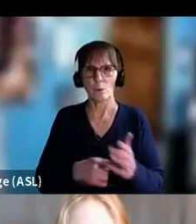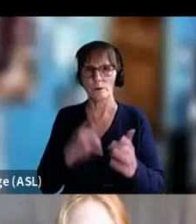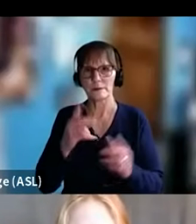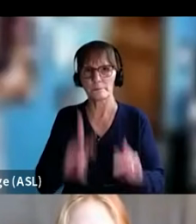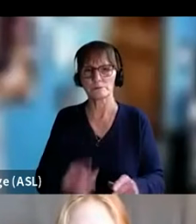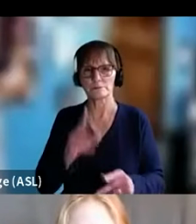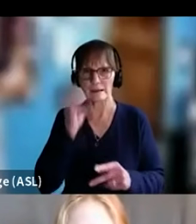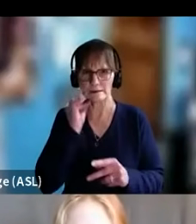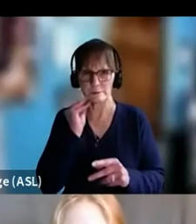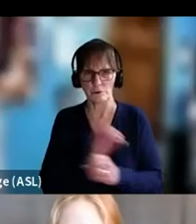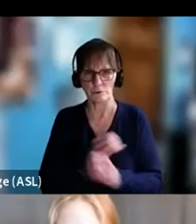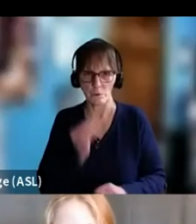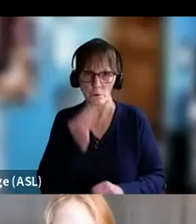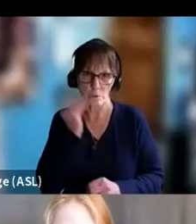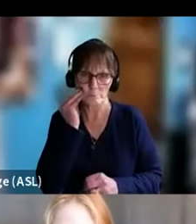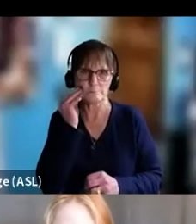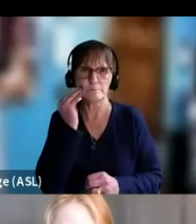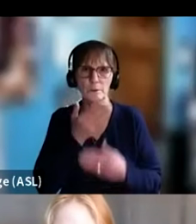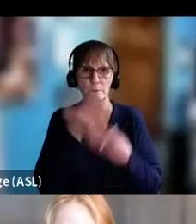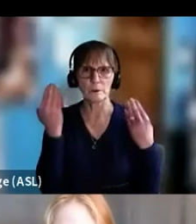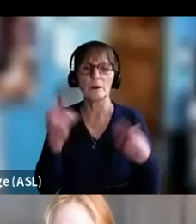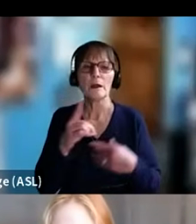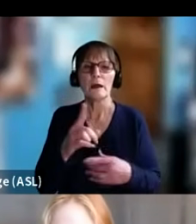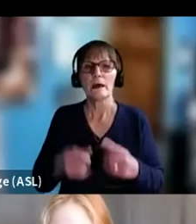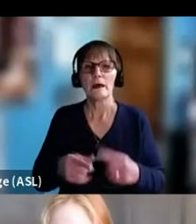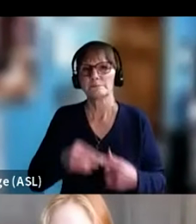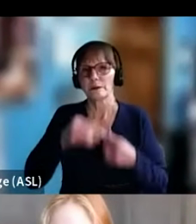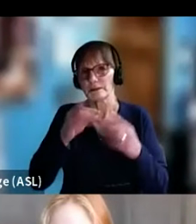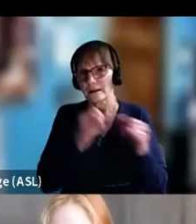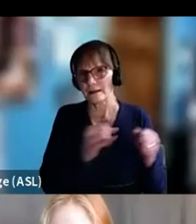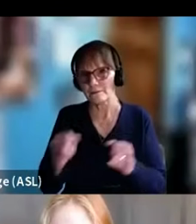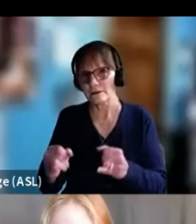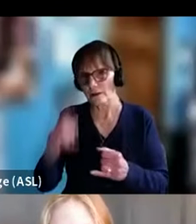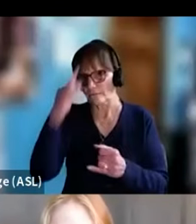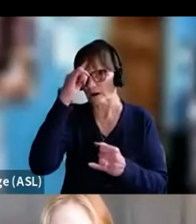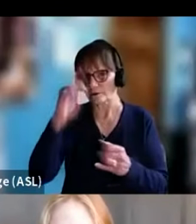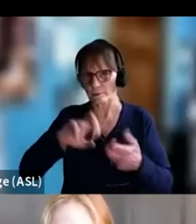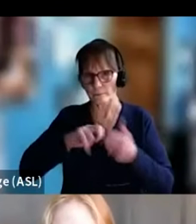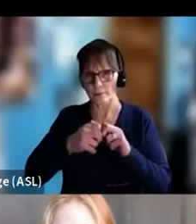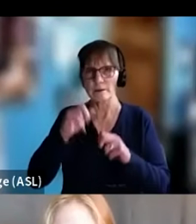And yes, those are especially individuals who have cognitive issues as a result of the TBI,